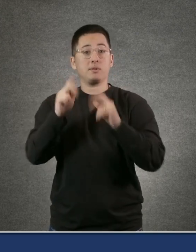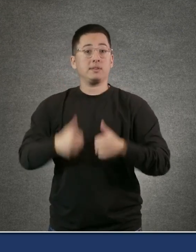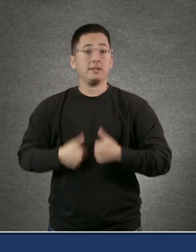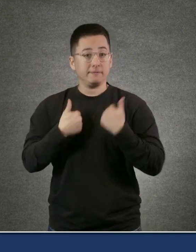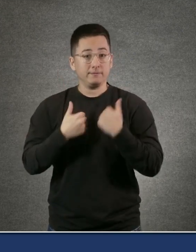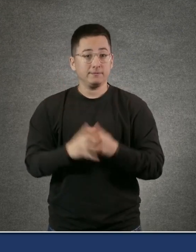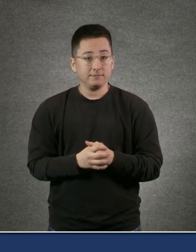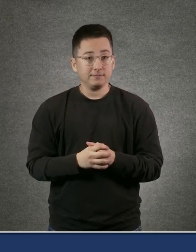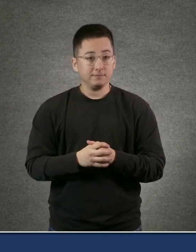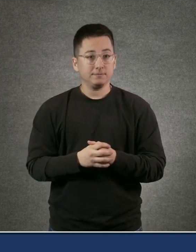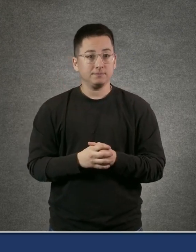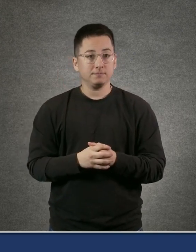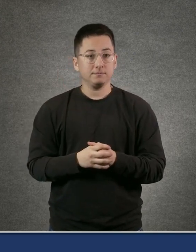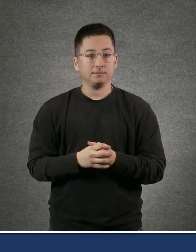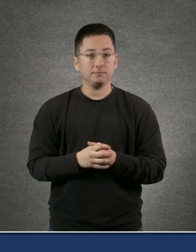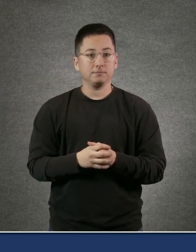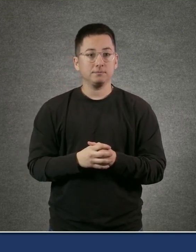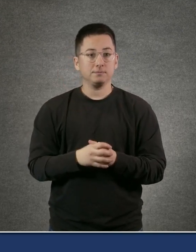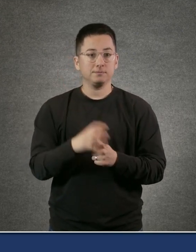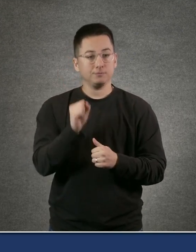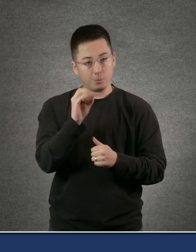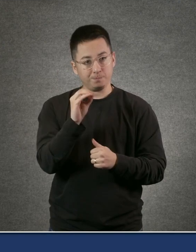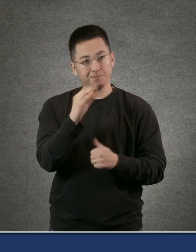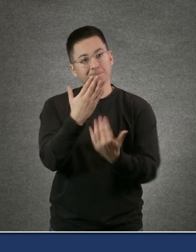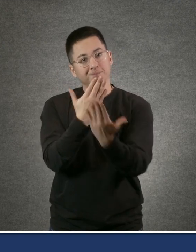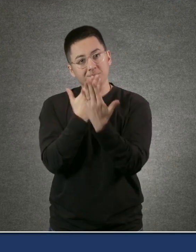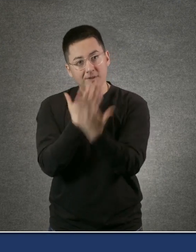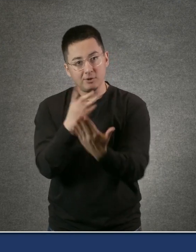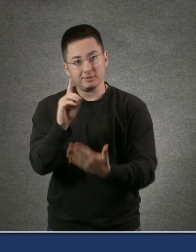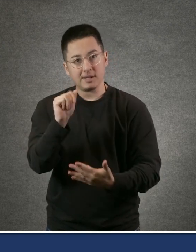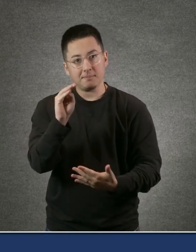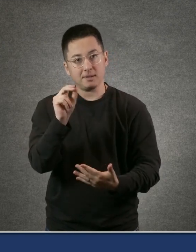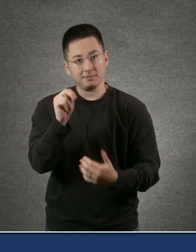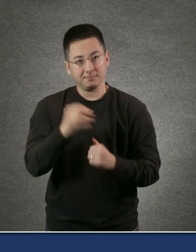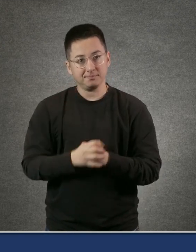but it changes a lot of other people's lives. So thank you, Damon.